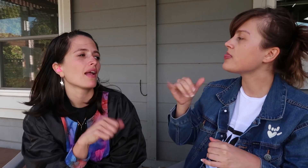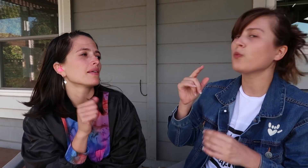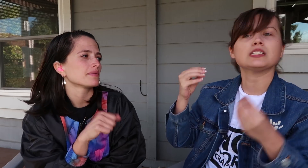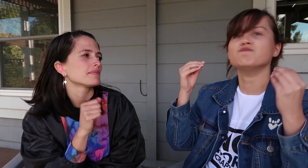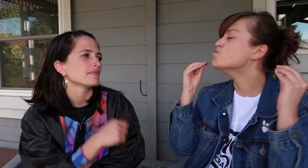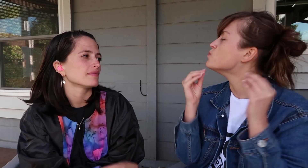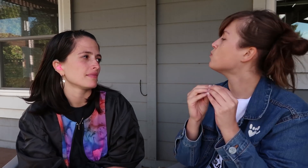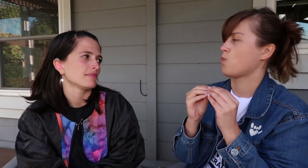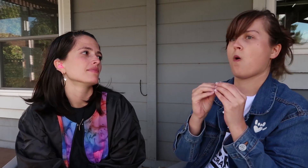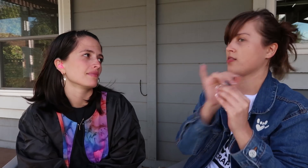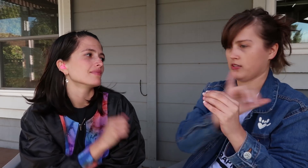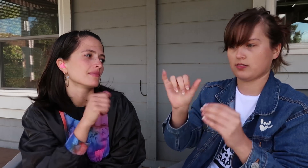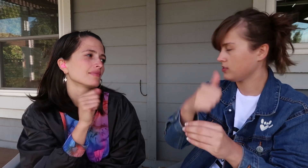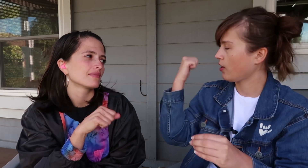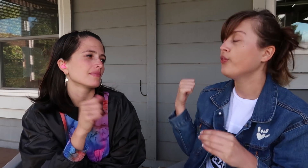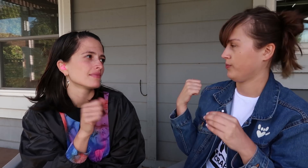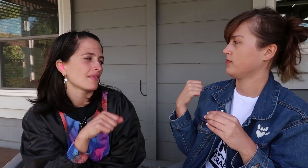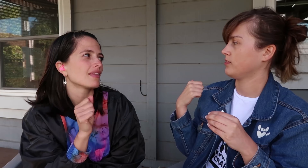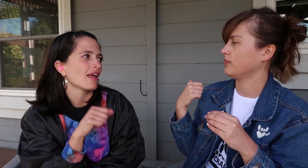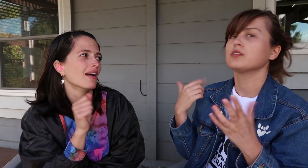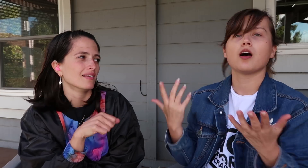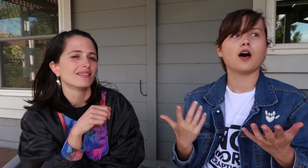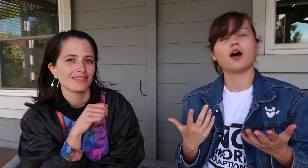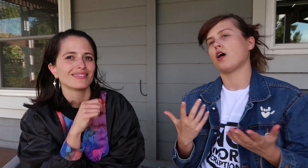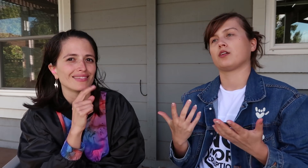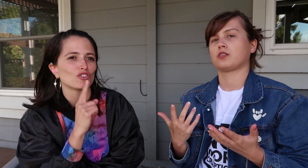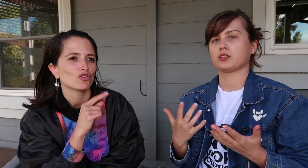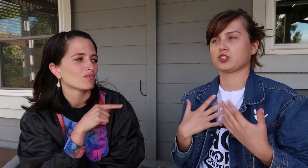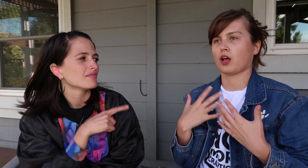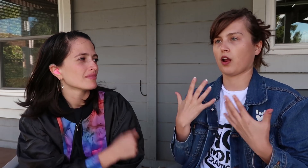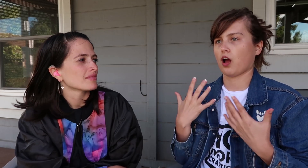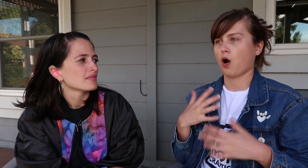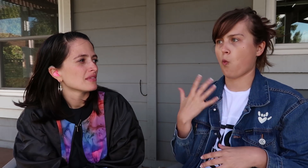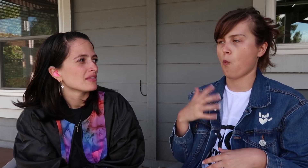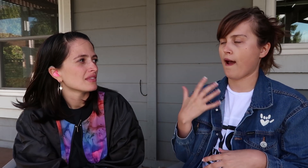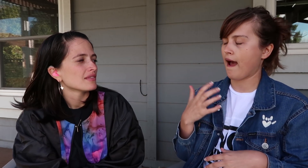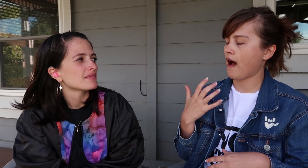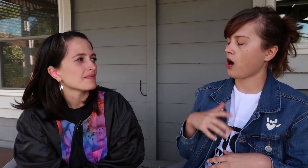That meant even more to me than other stories. It was just... wow.